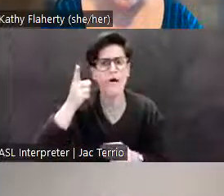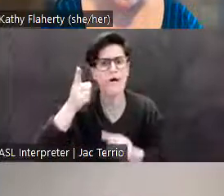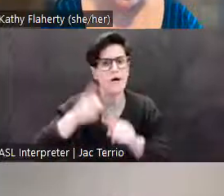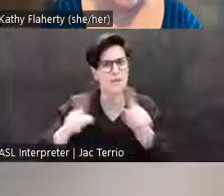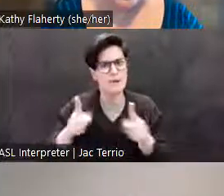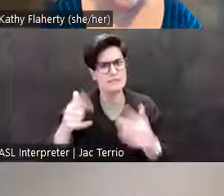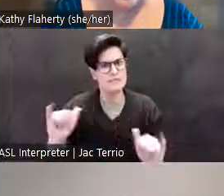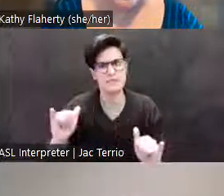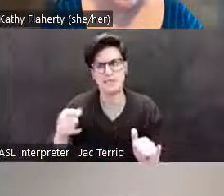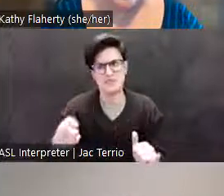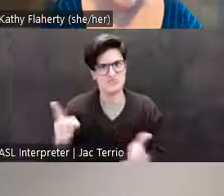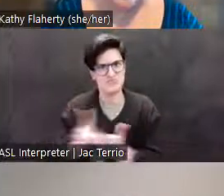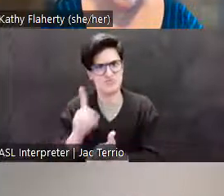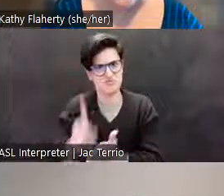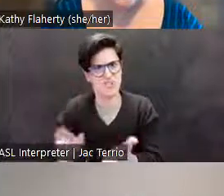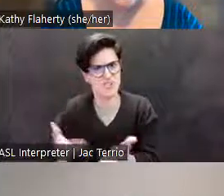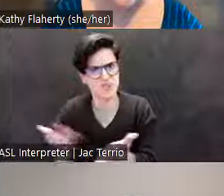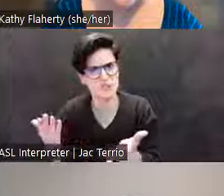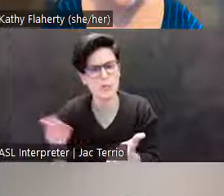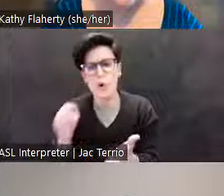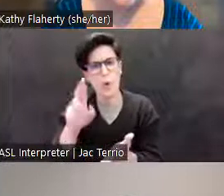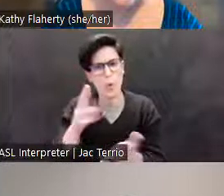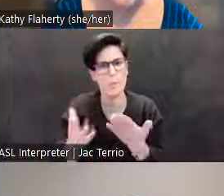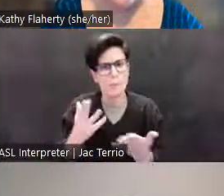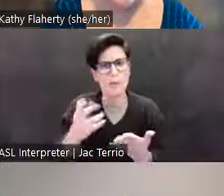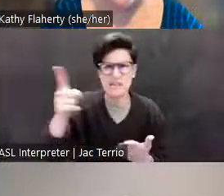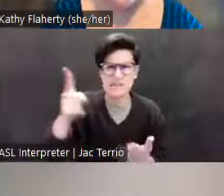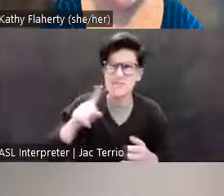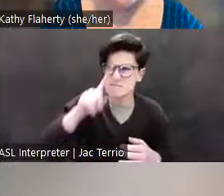request, or it could be an intentional act, where they said I